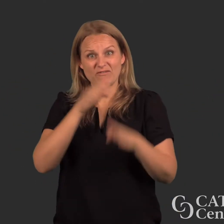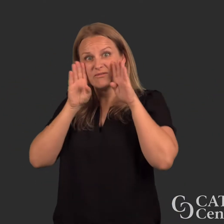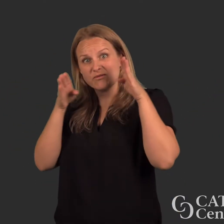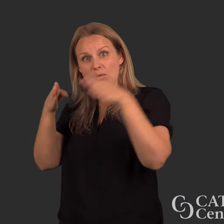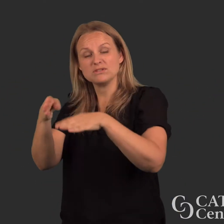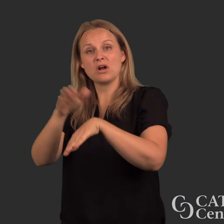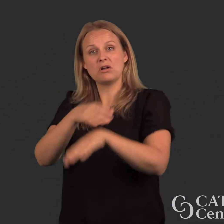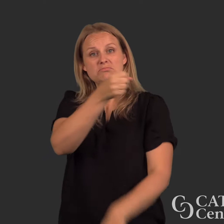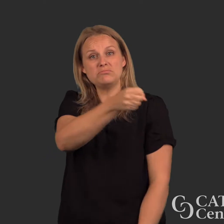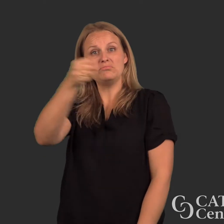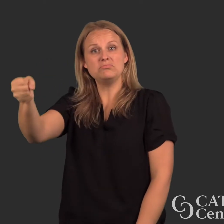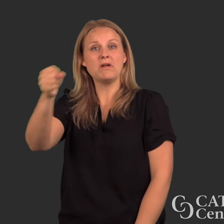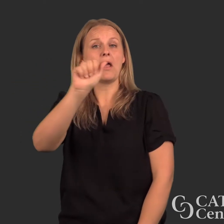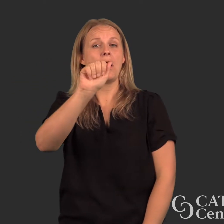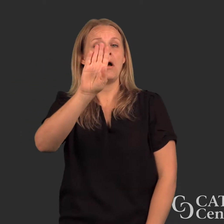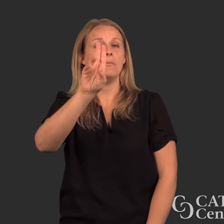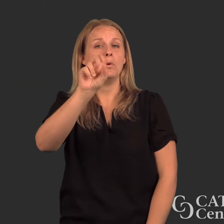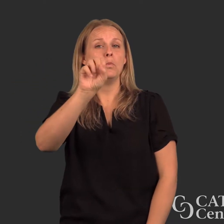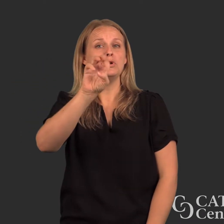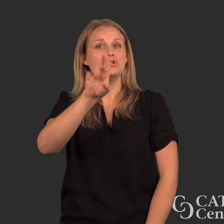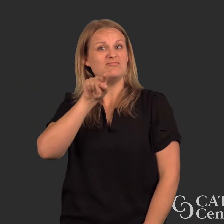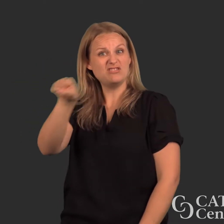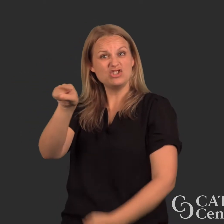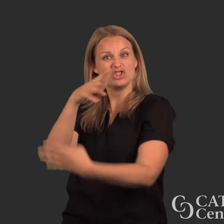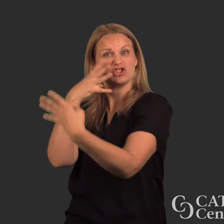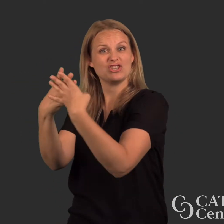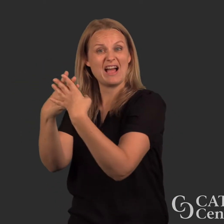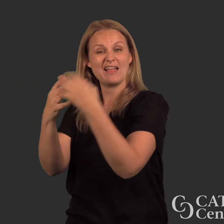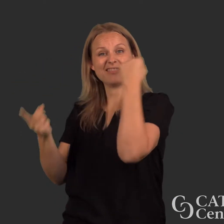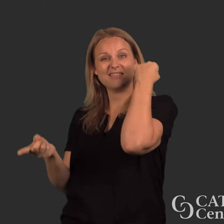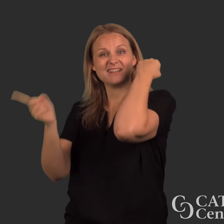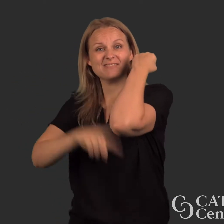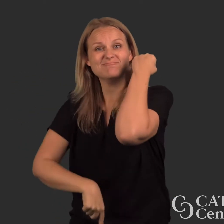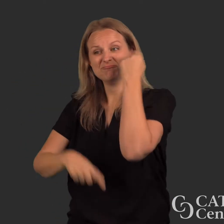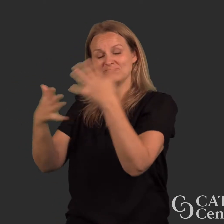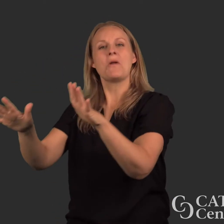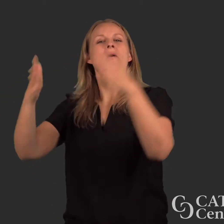Without taking into consideration these systems, the way we think to end DV/SV